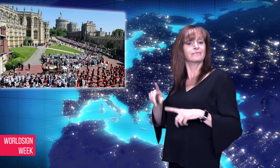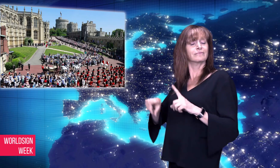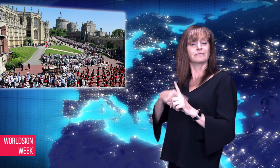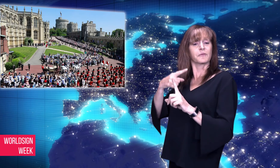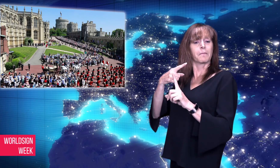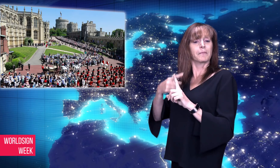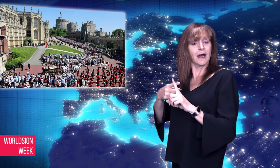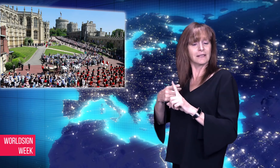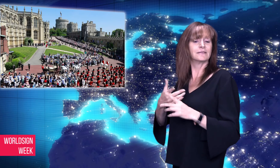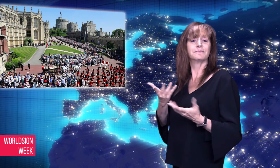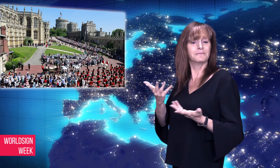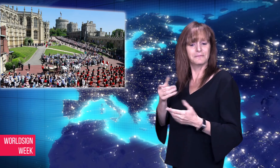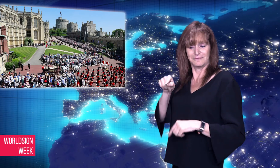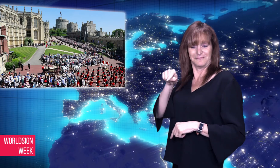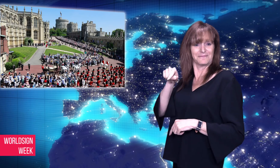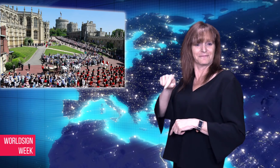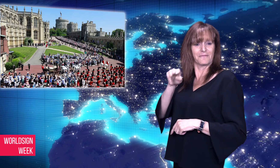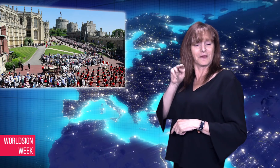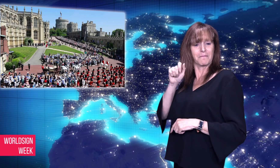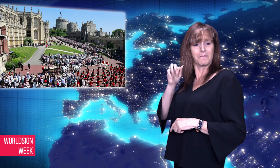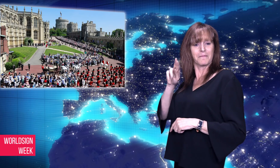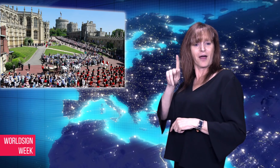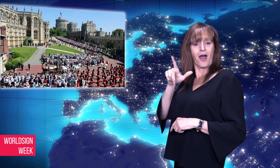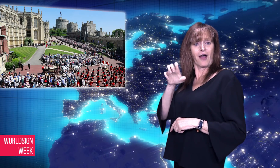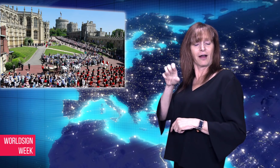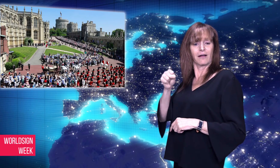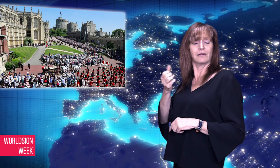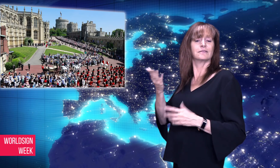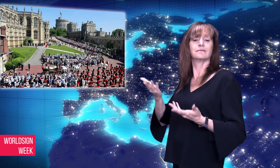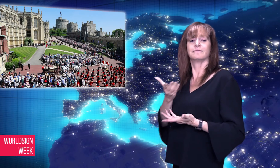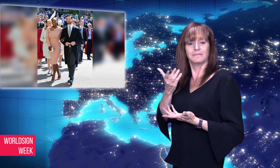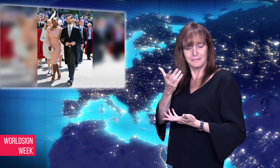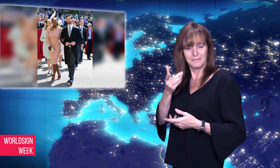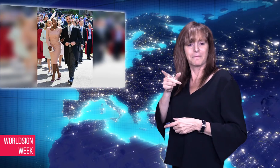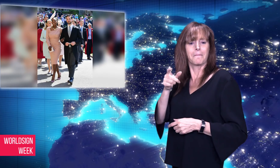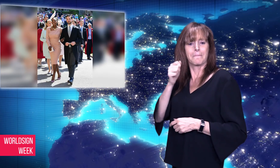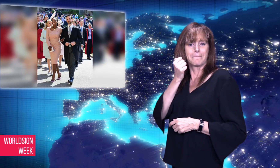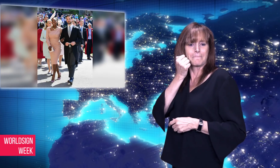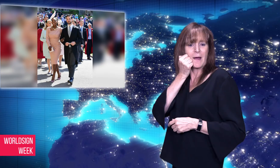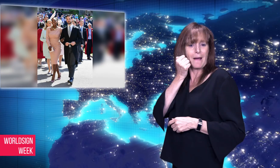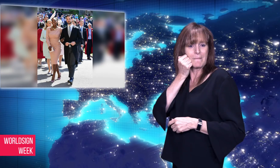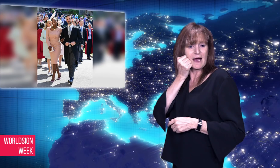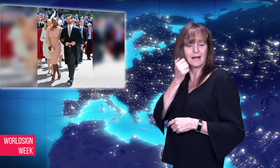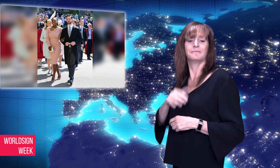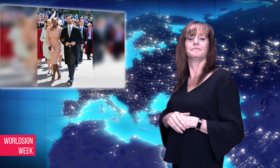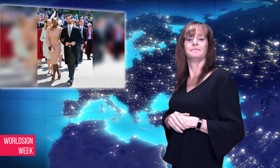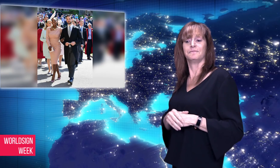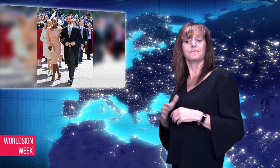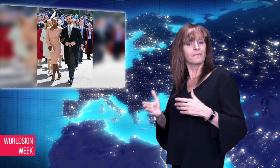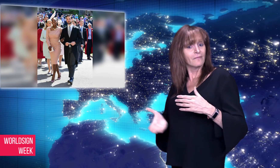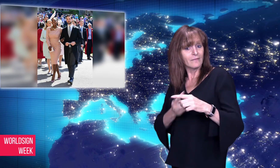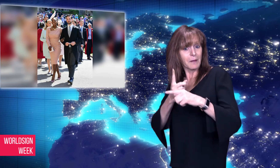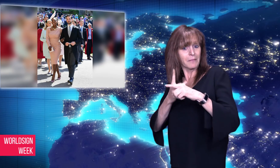with Markle’s mother and Harry’s grandmother, Queen Elizabeth II.